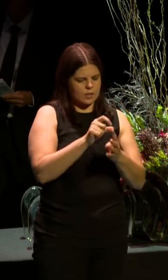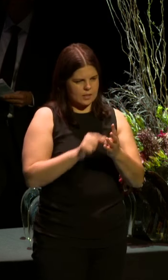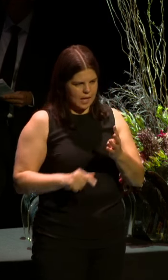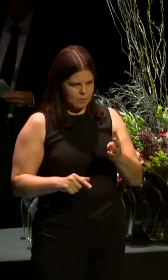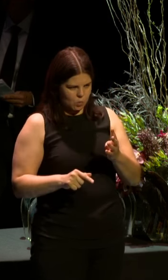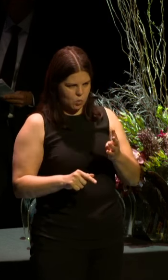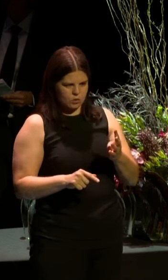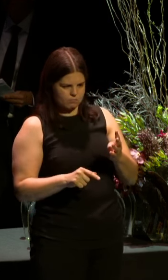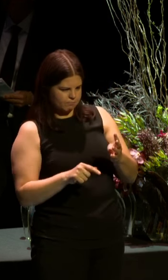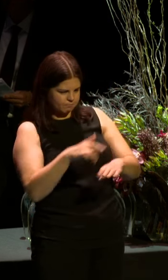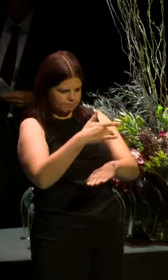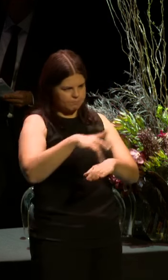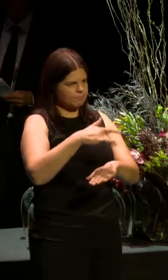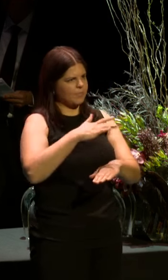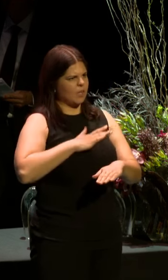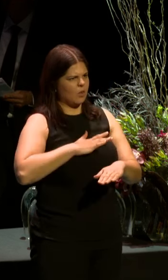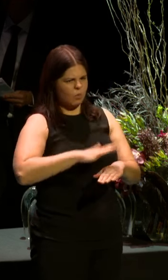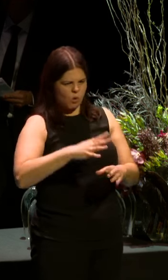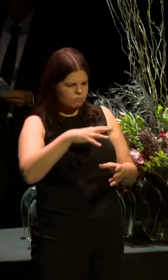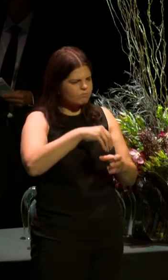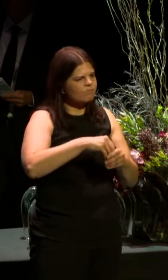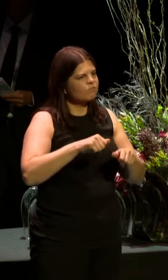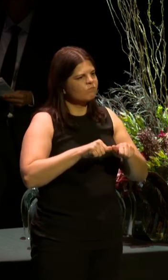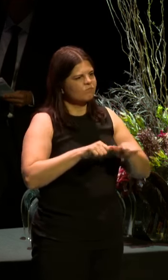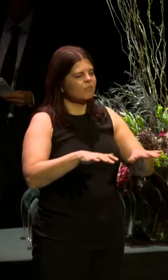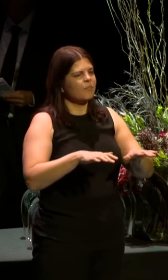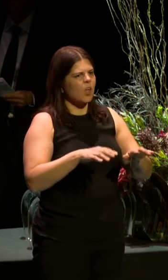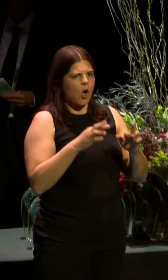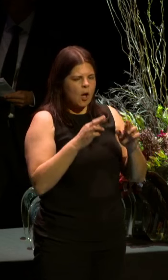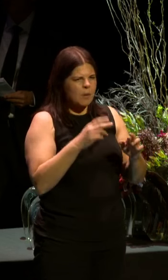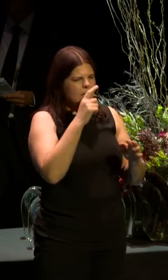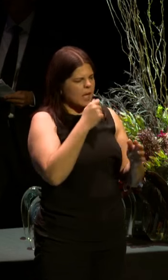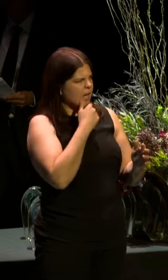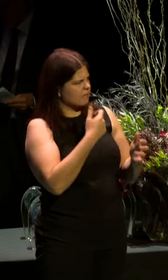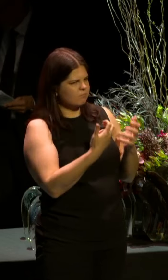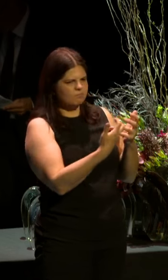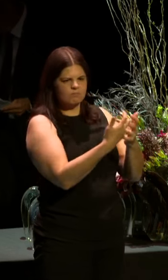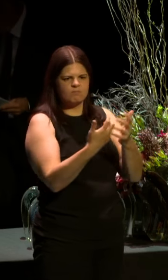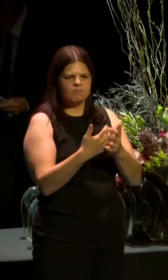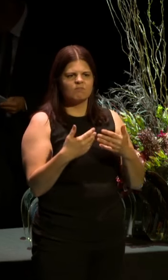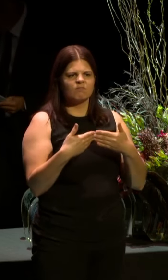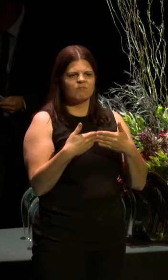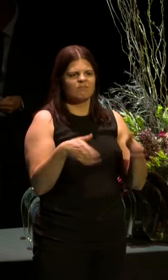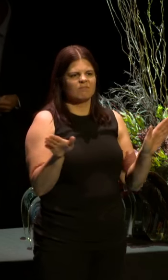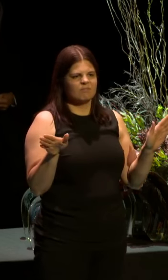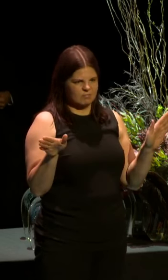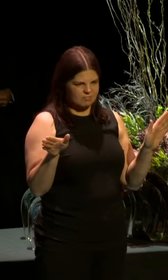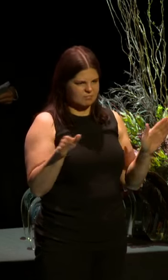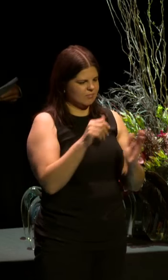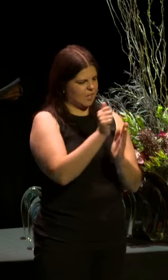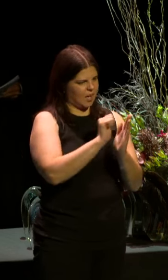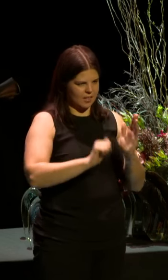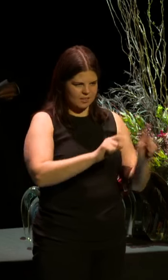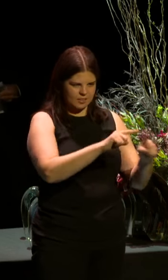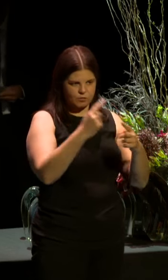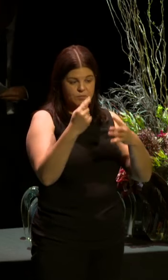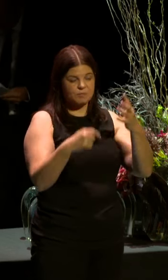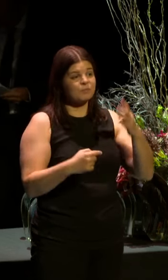hoping that there would be wider application for them in the sort of wider arts industry. And I'd like to thank that team who worked with me